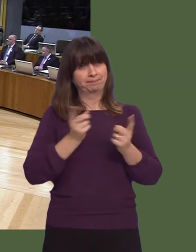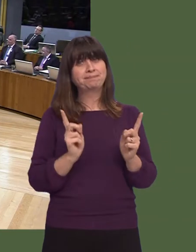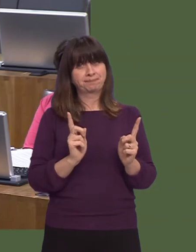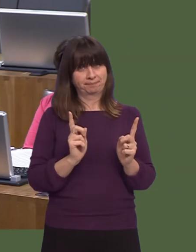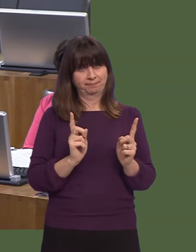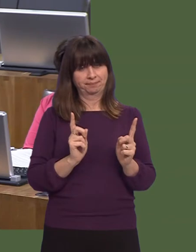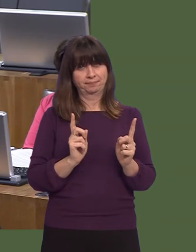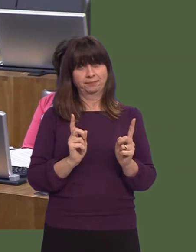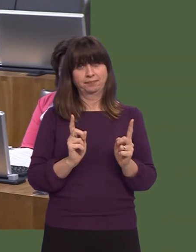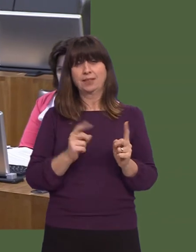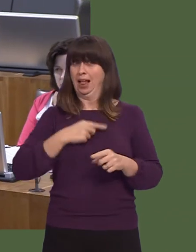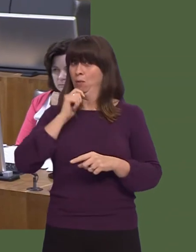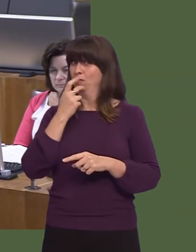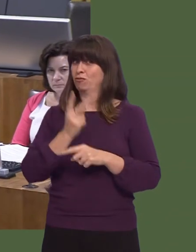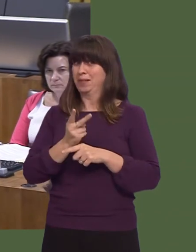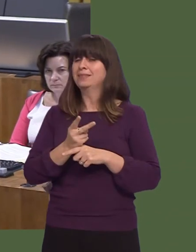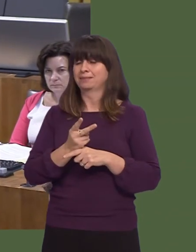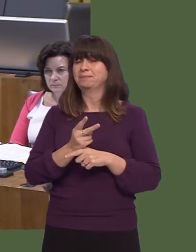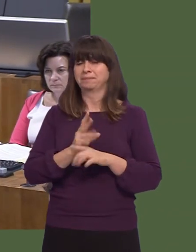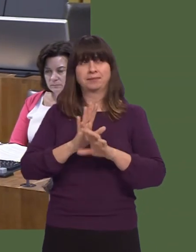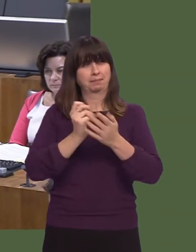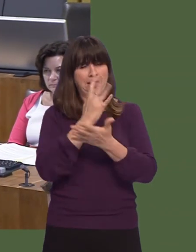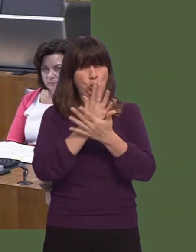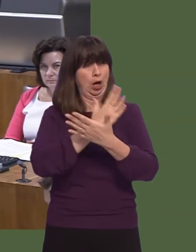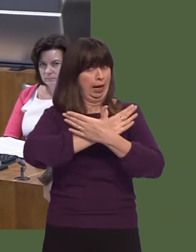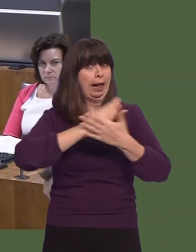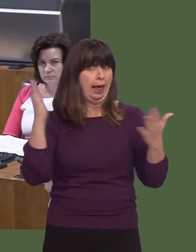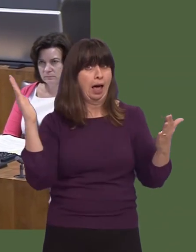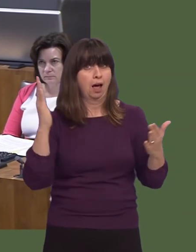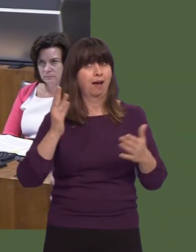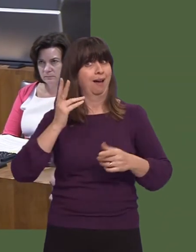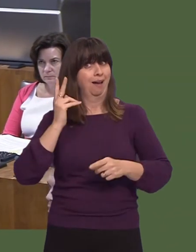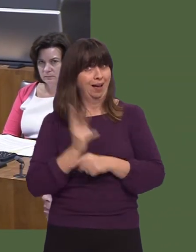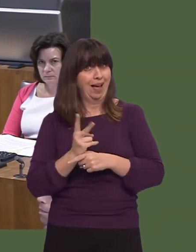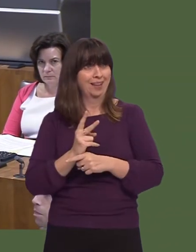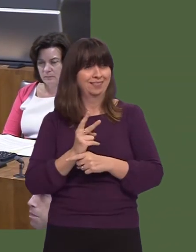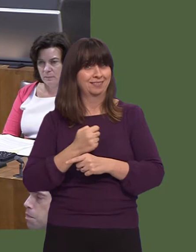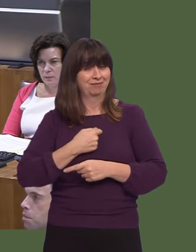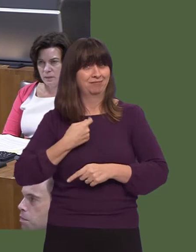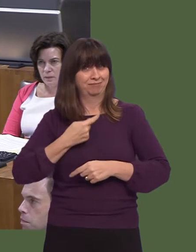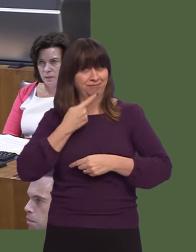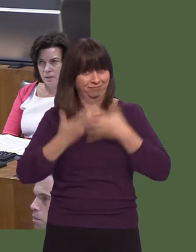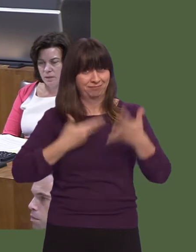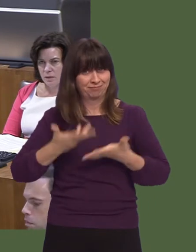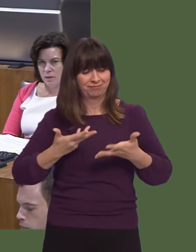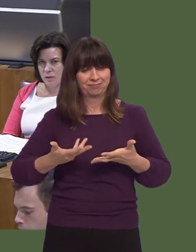I'll just repeat what I said, just to make it clear again. I said I'm aware of the comments